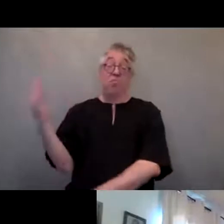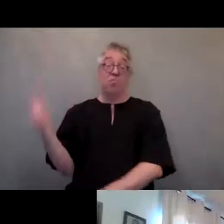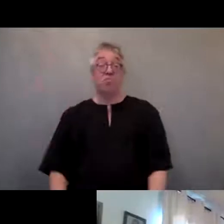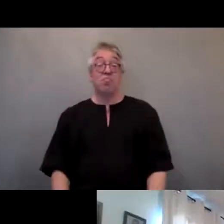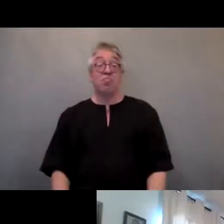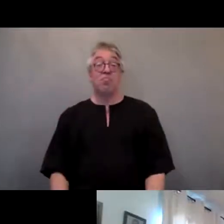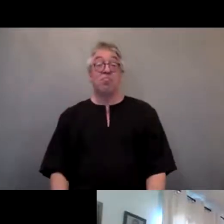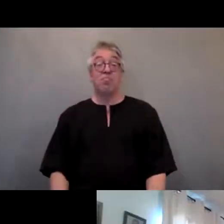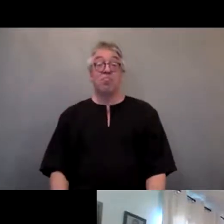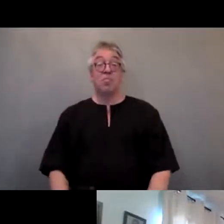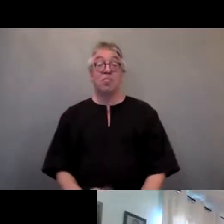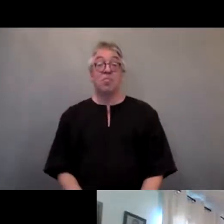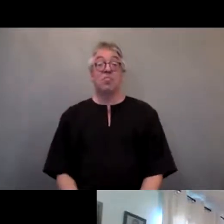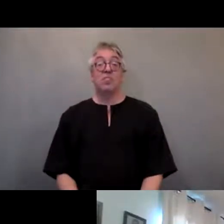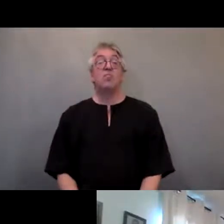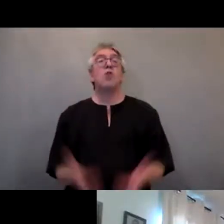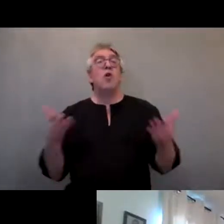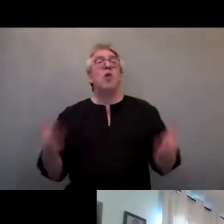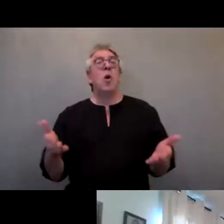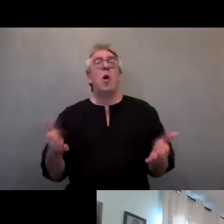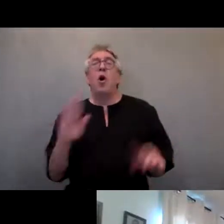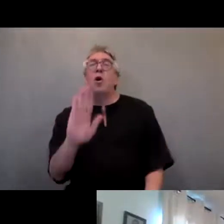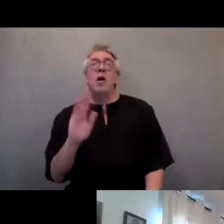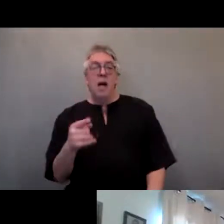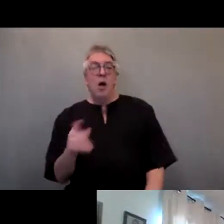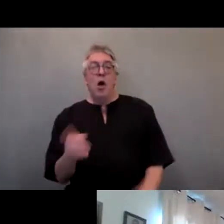much, Naama, for wonderful presentation